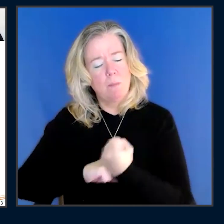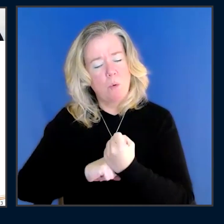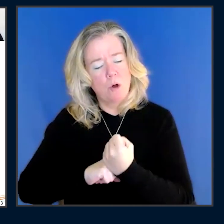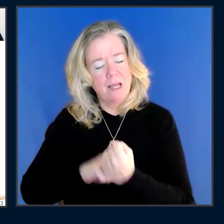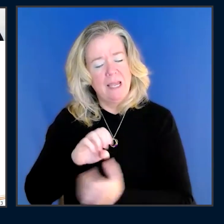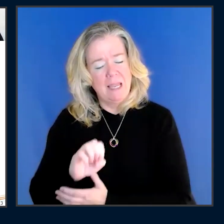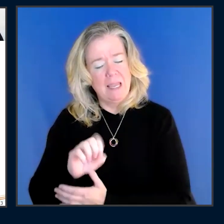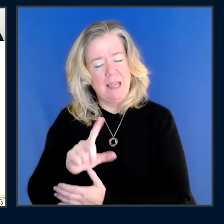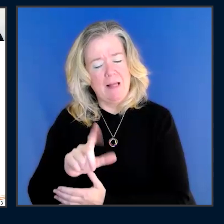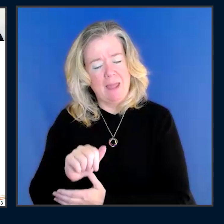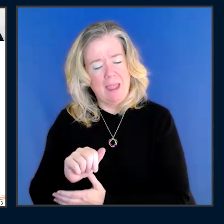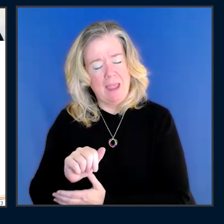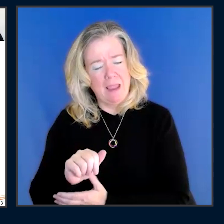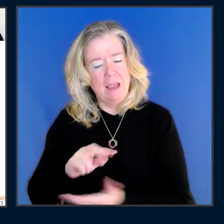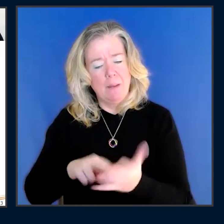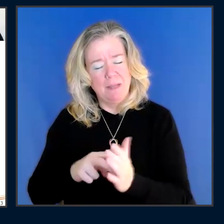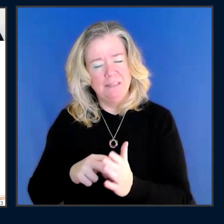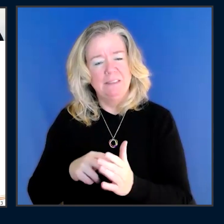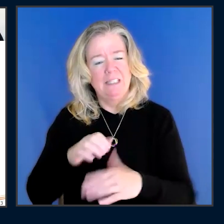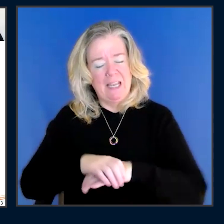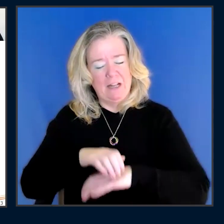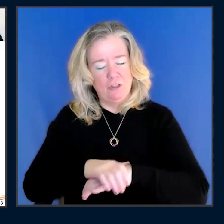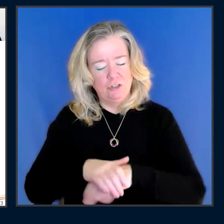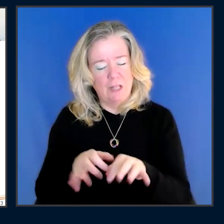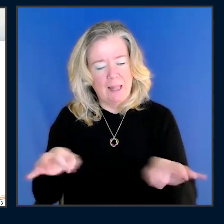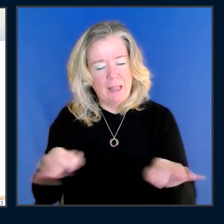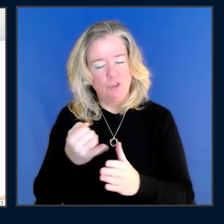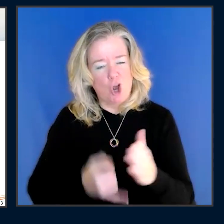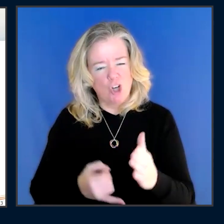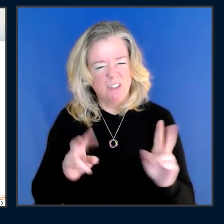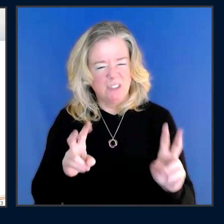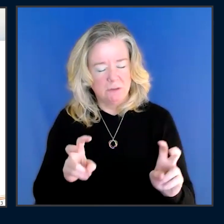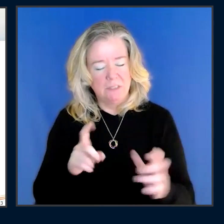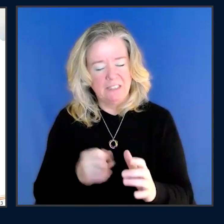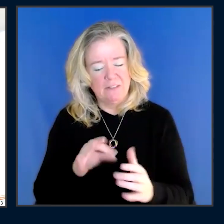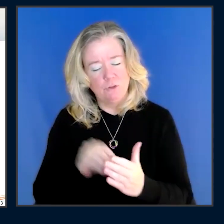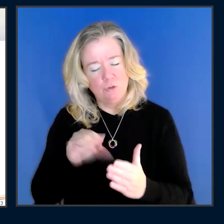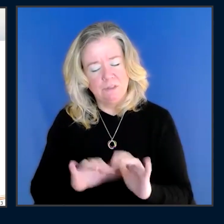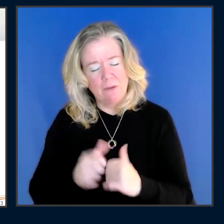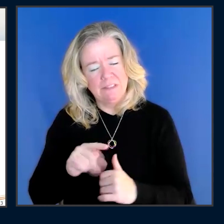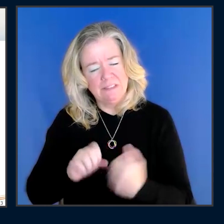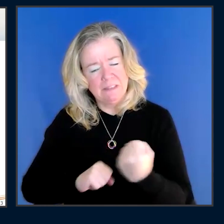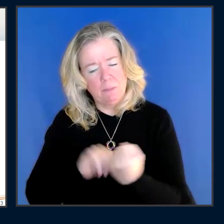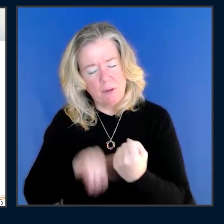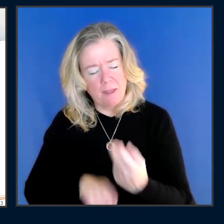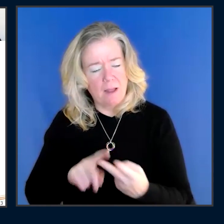in supporting the ELA needs or English language arts needs of the student? Or how does